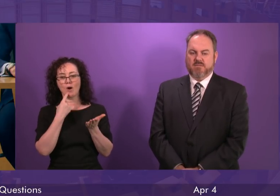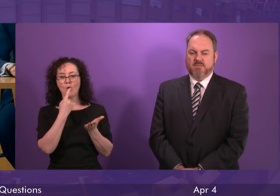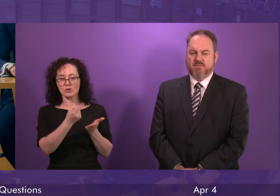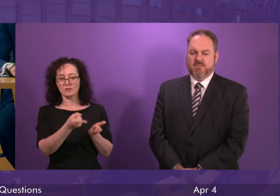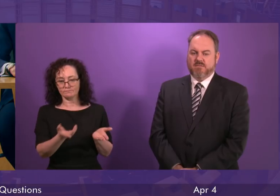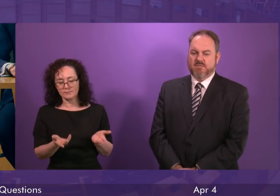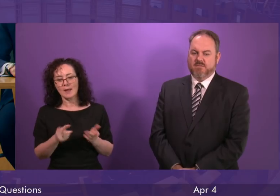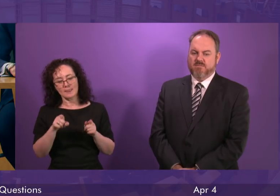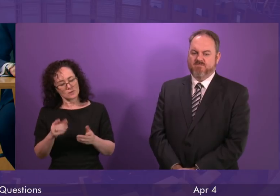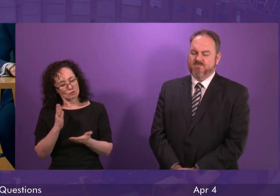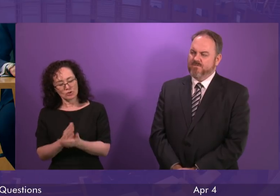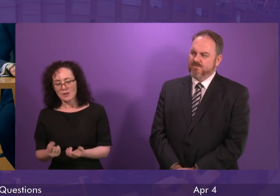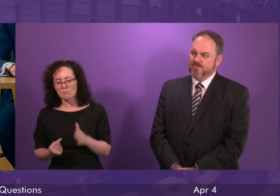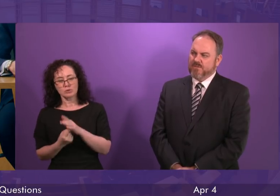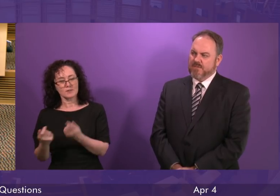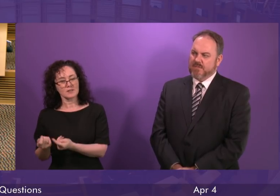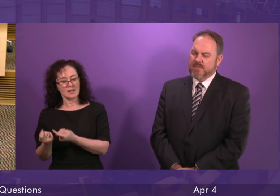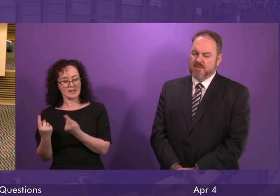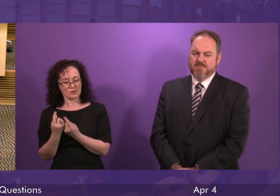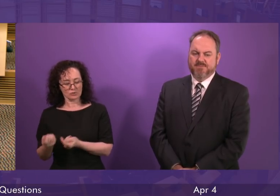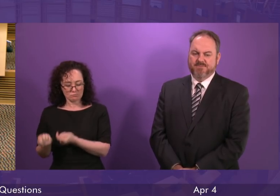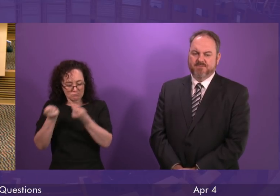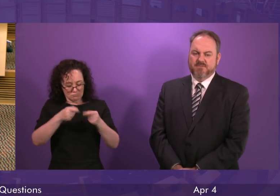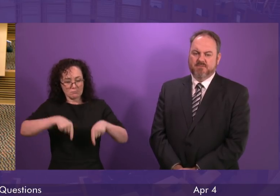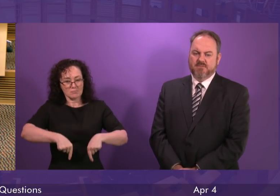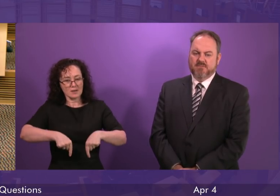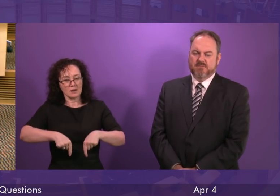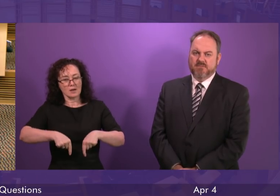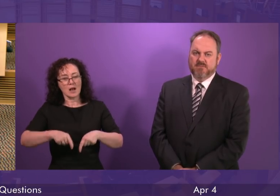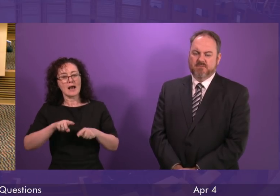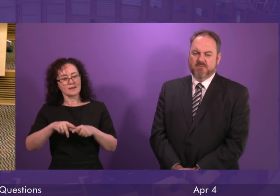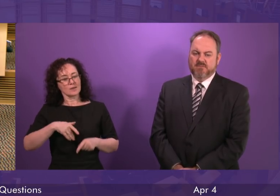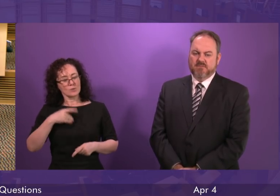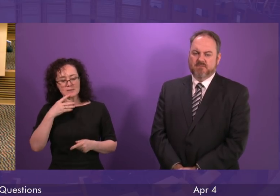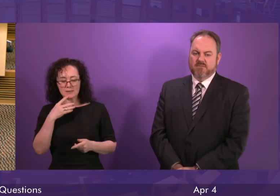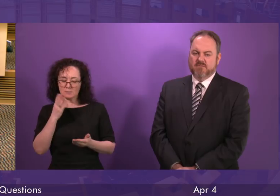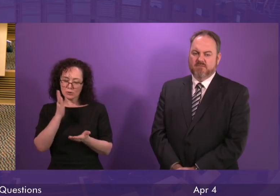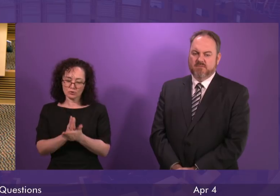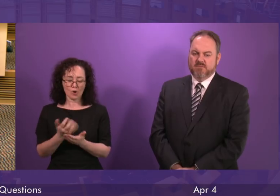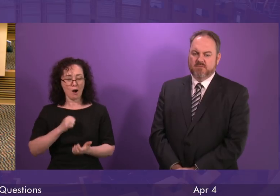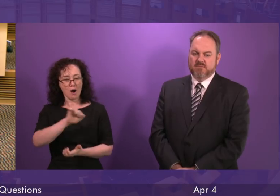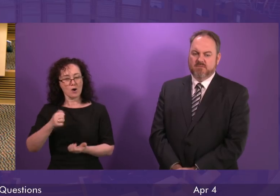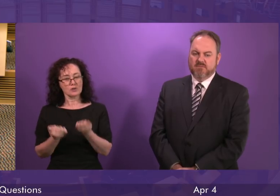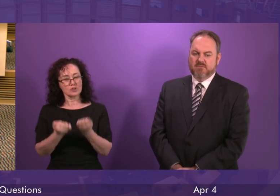These are important issues to raise, and it is vital that victims of domestic abuse are